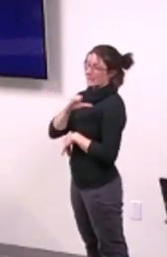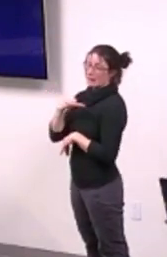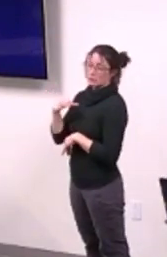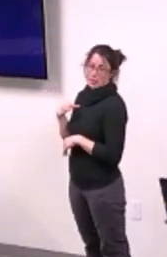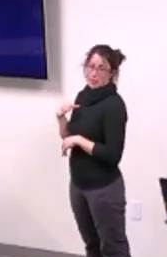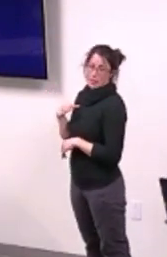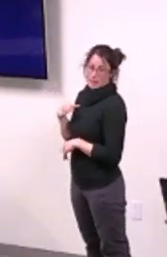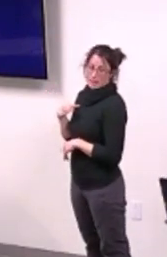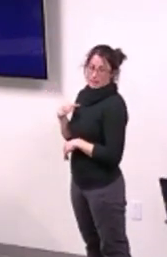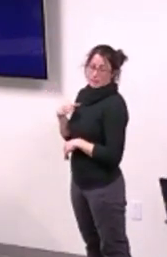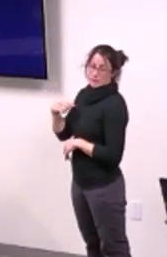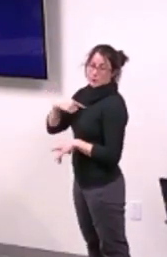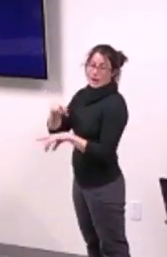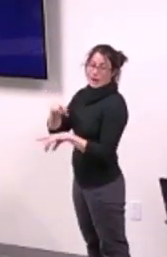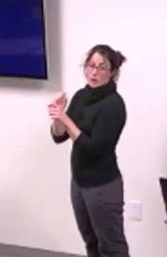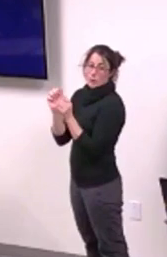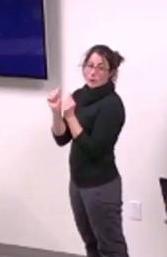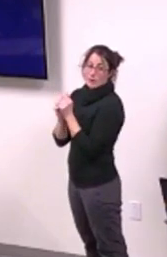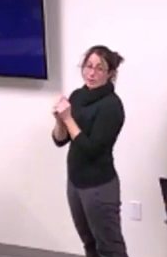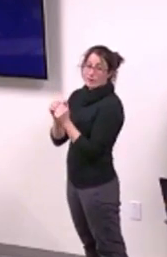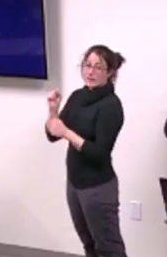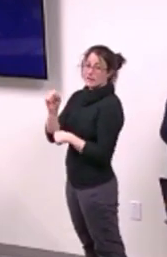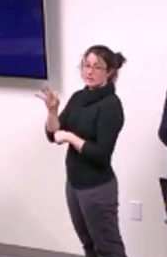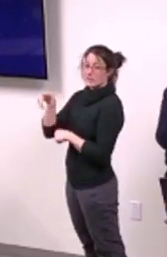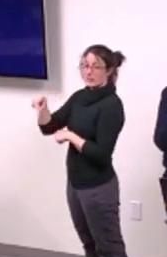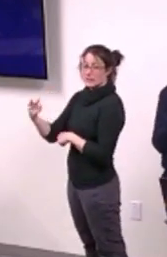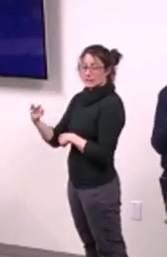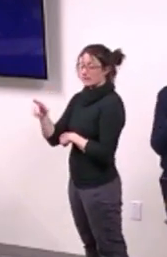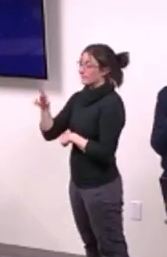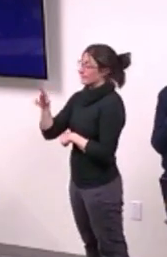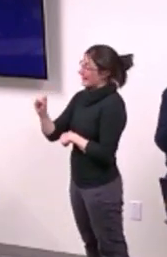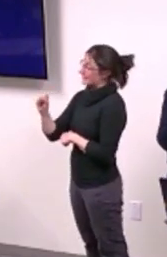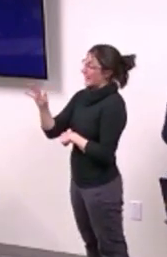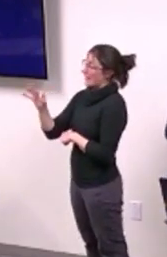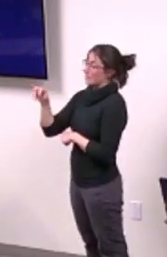so I work with the different organizations.